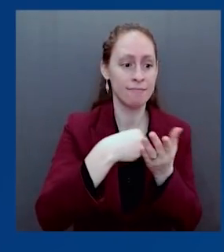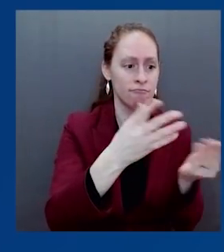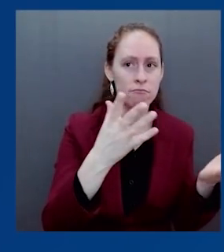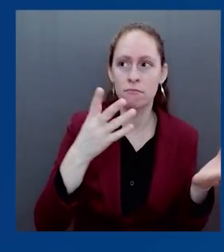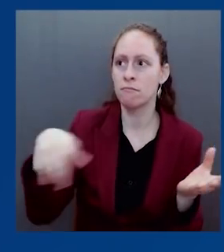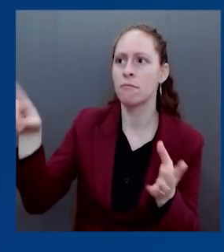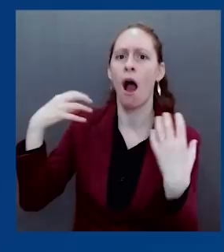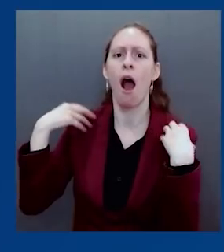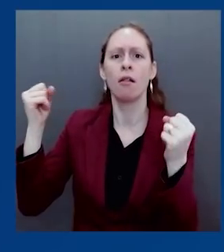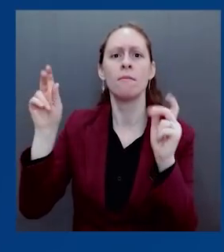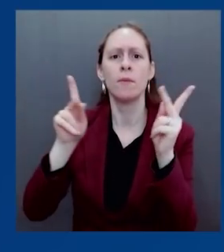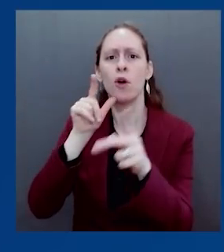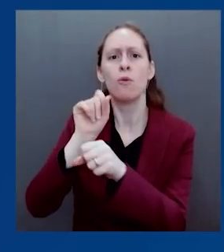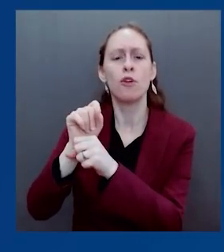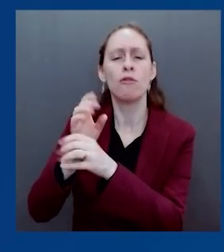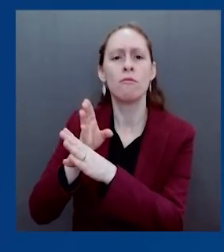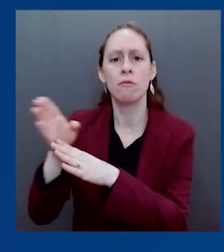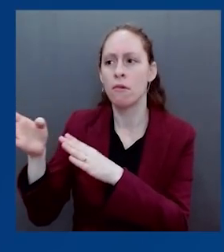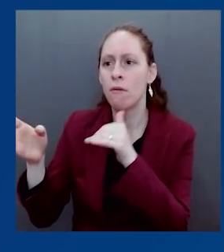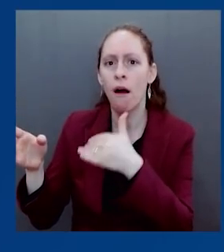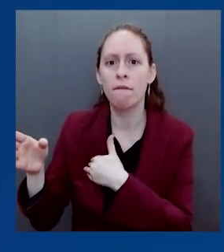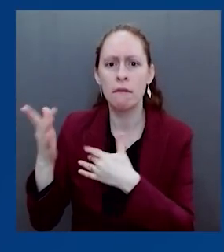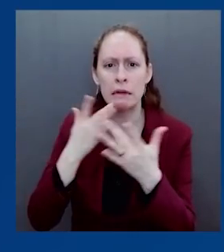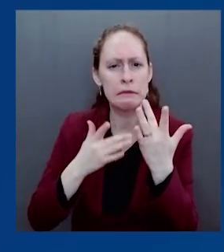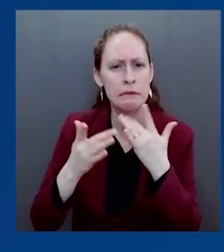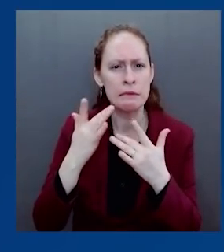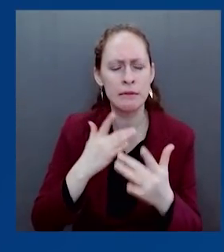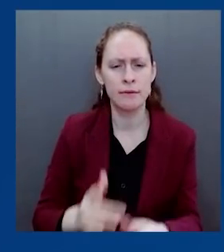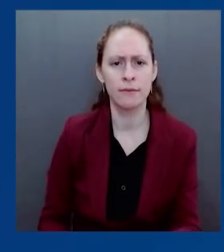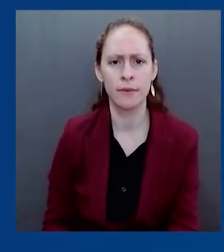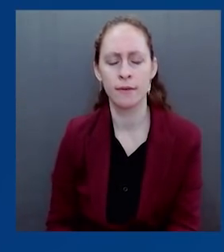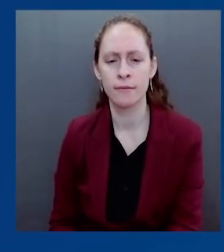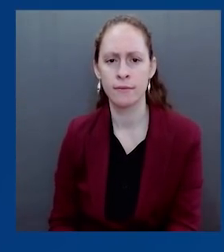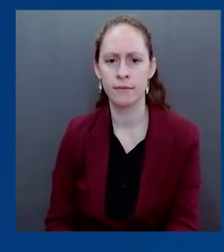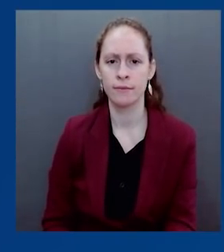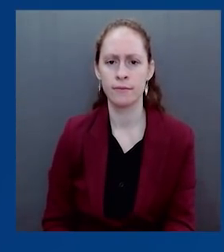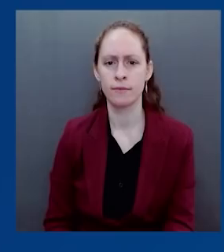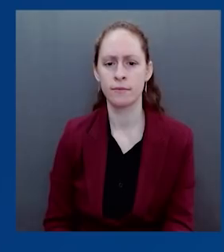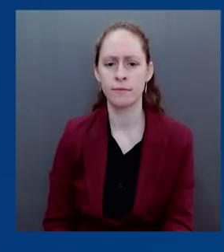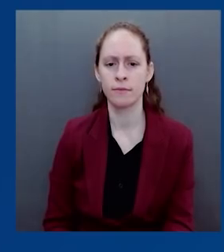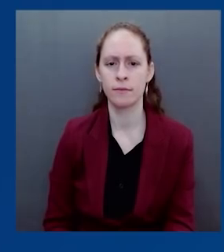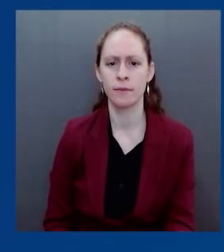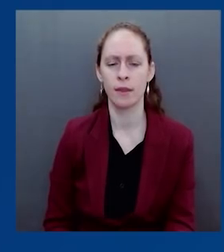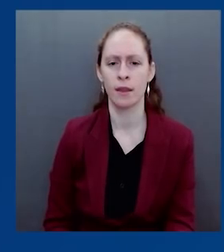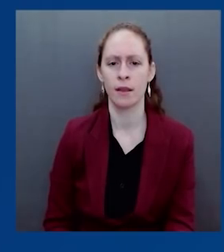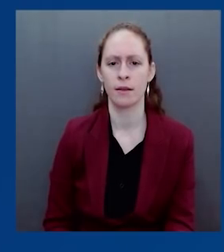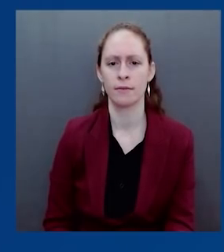if you want to add anything here. One of the first things we did when we entered office